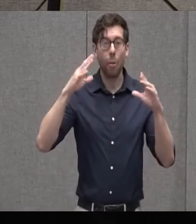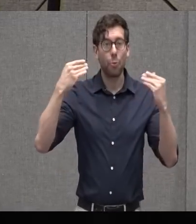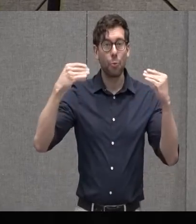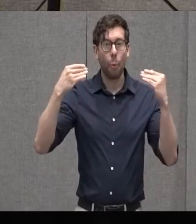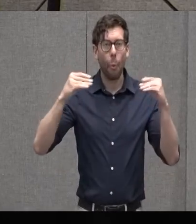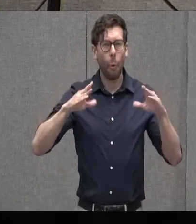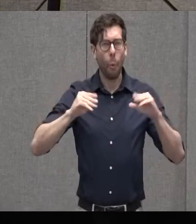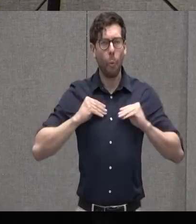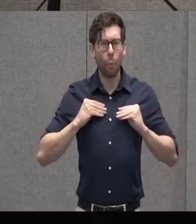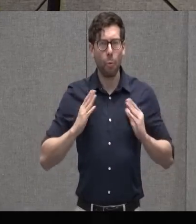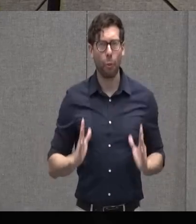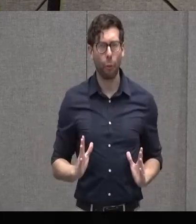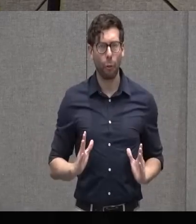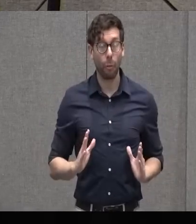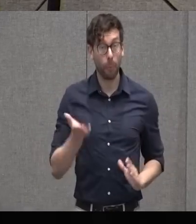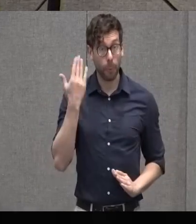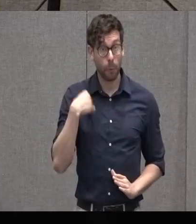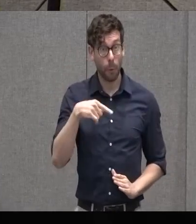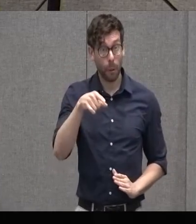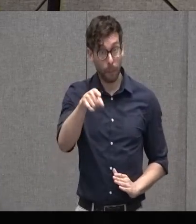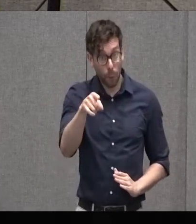Have you pretended to own a store before?